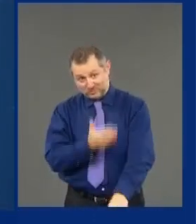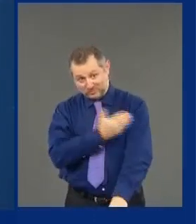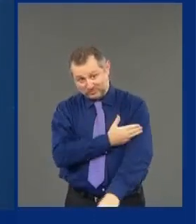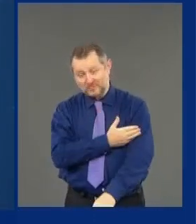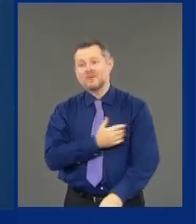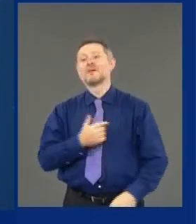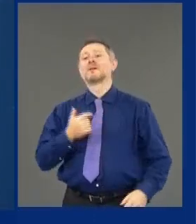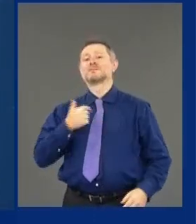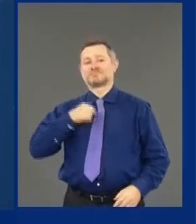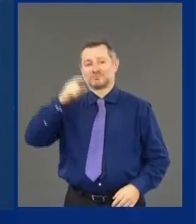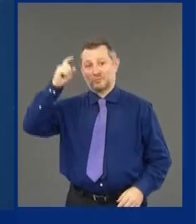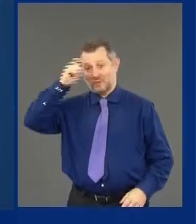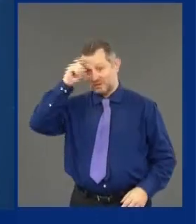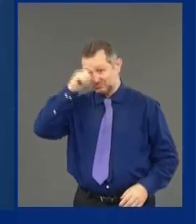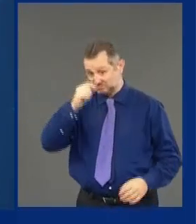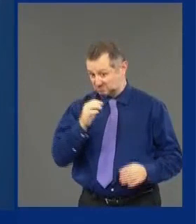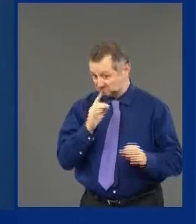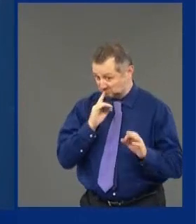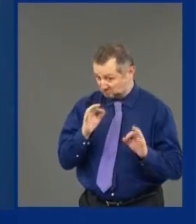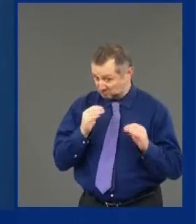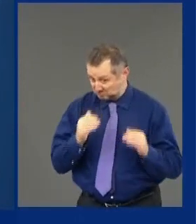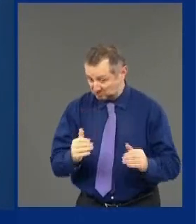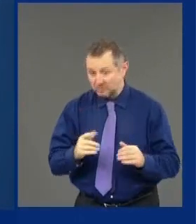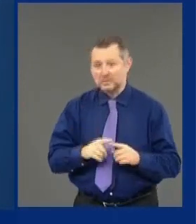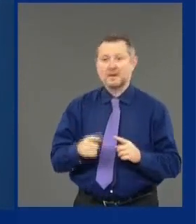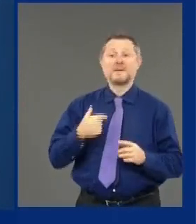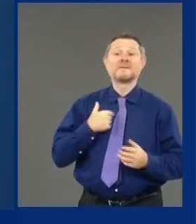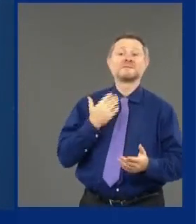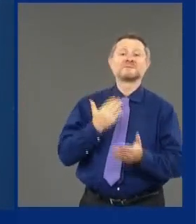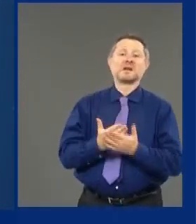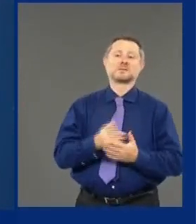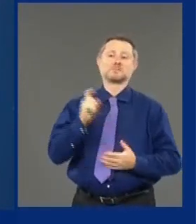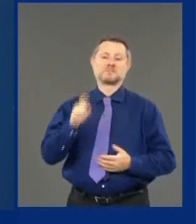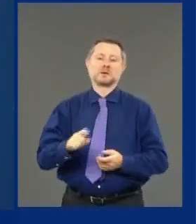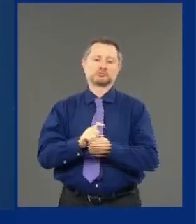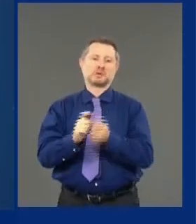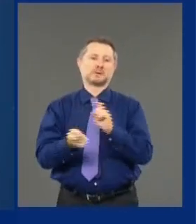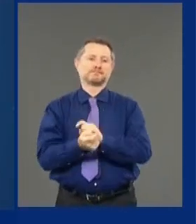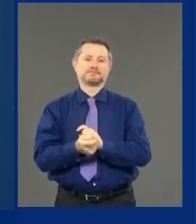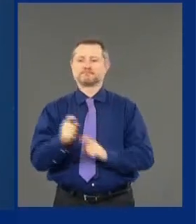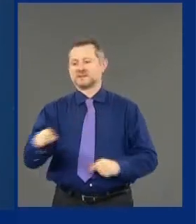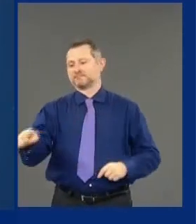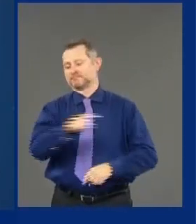DISCIPLINE ON THE INSIDE. PHASE THREE DINING IS GOING TO POSTPONE.